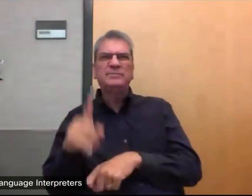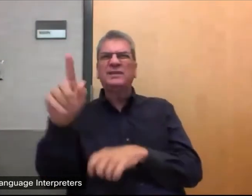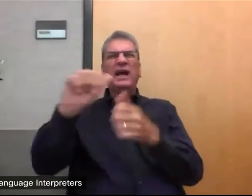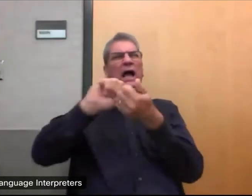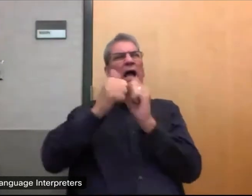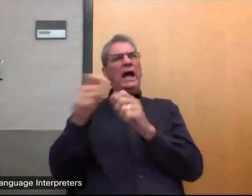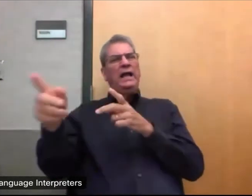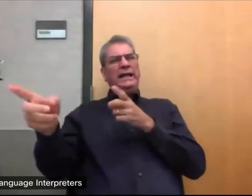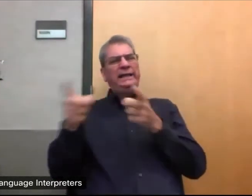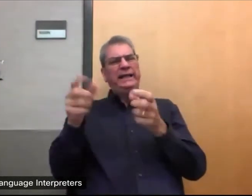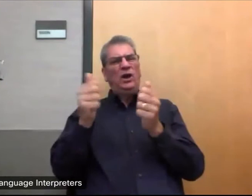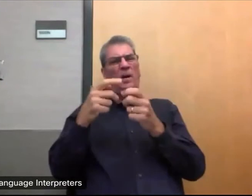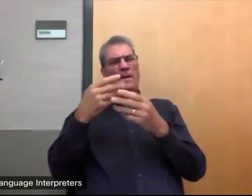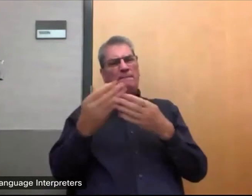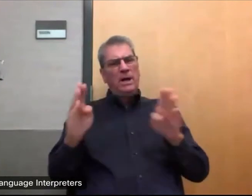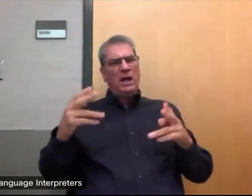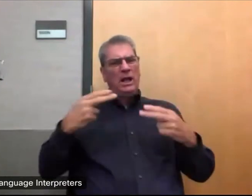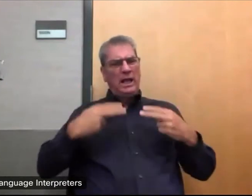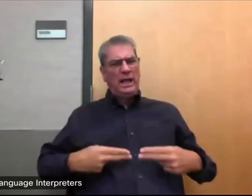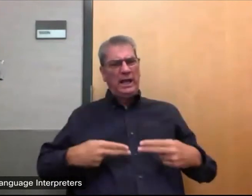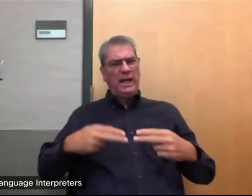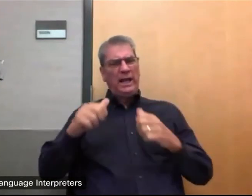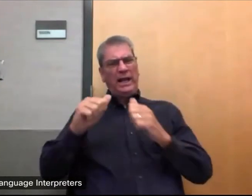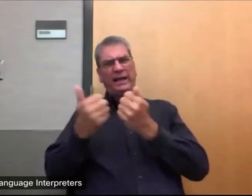public health can do better, sort of hitting that balance or understanding kind of that